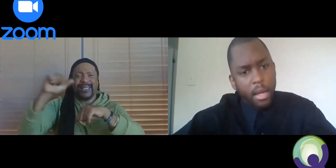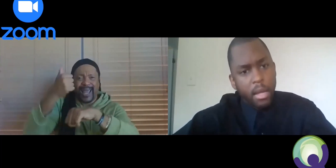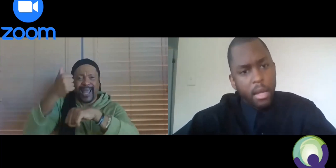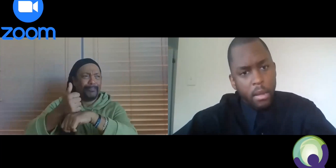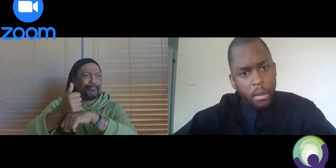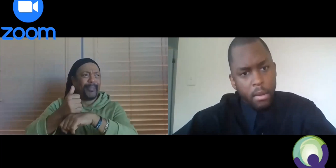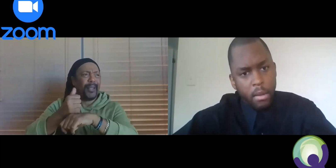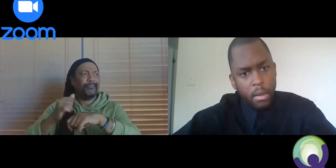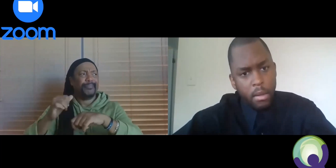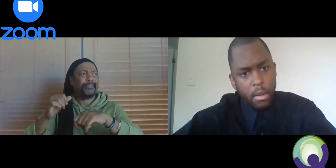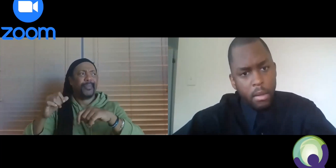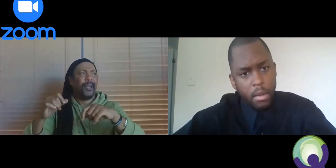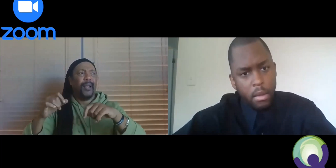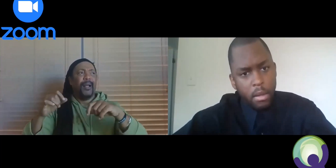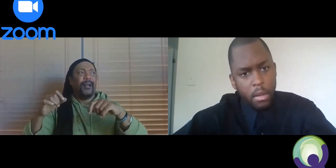I set up “Invisible Hands”